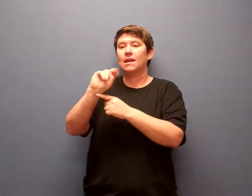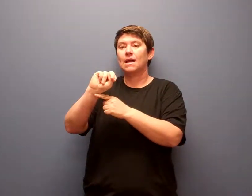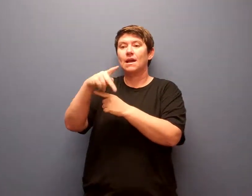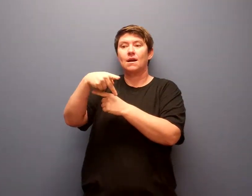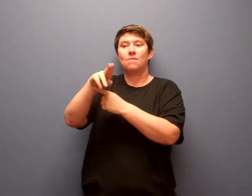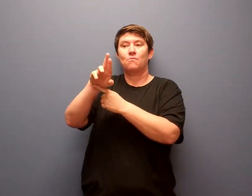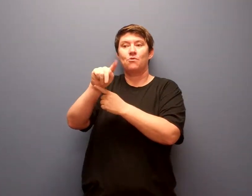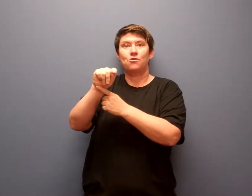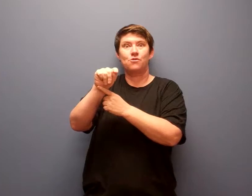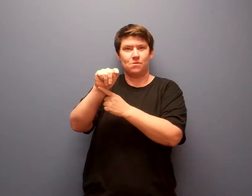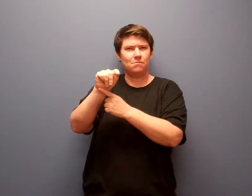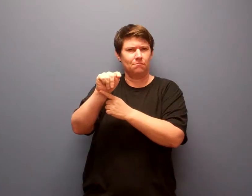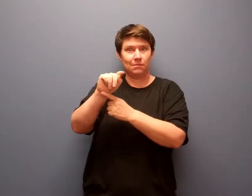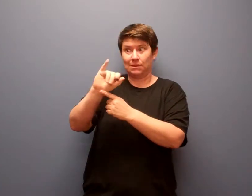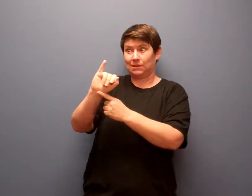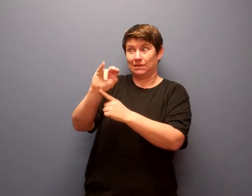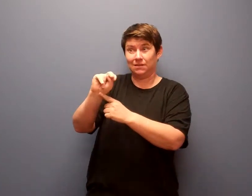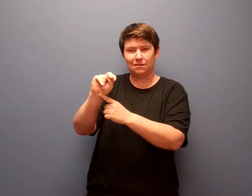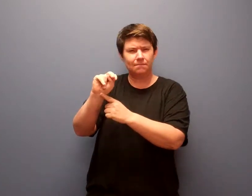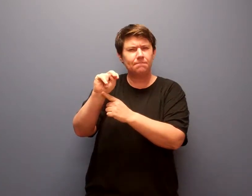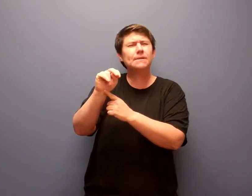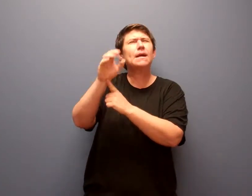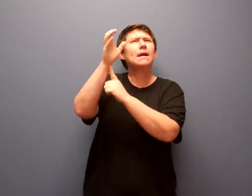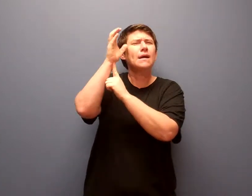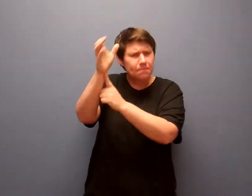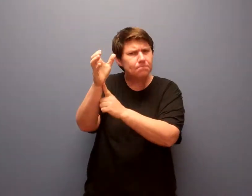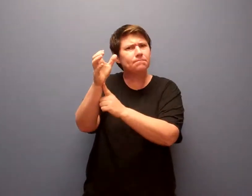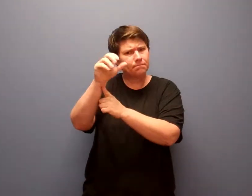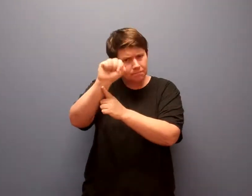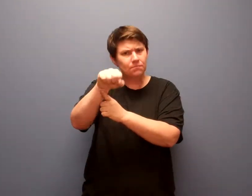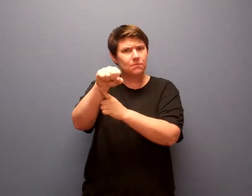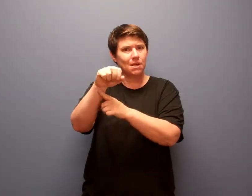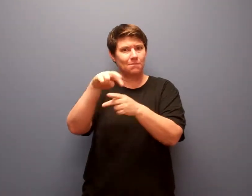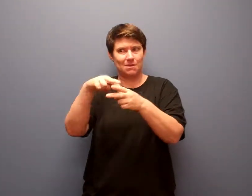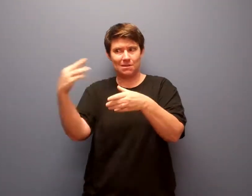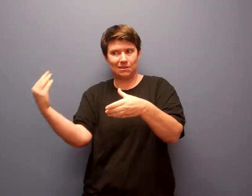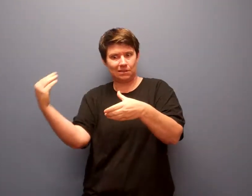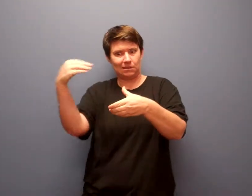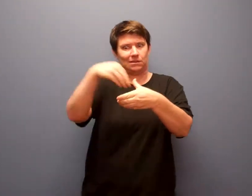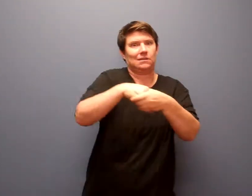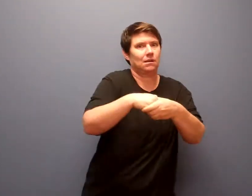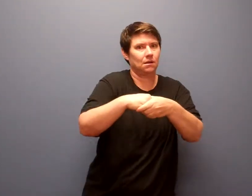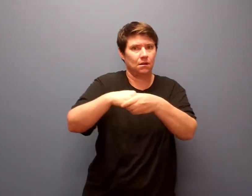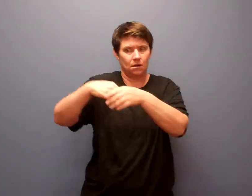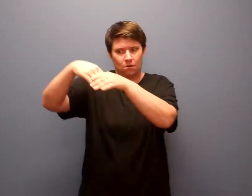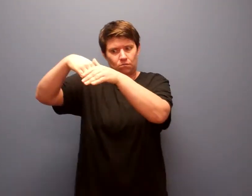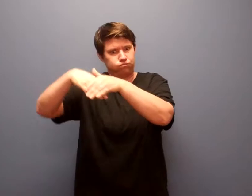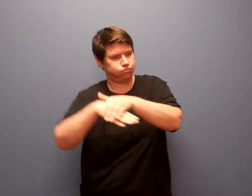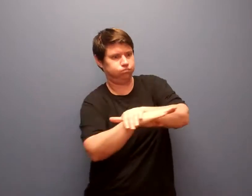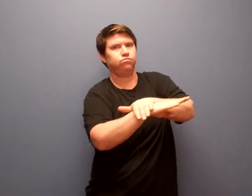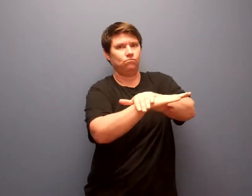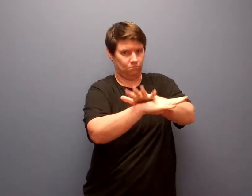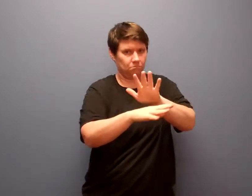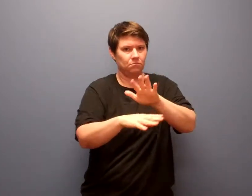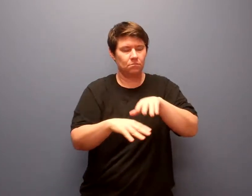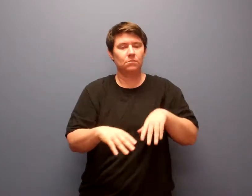You will notice "in" is in the word input. It means to enter.